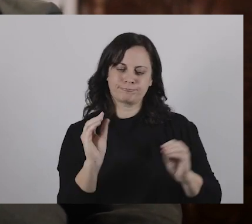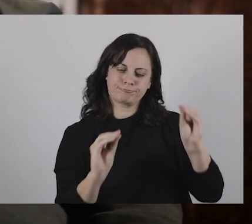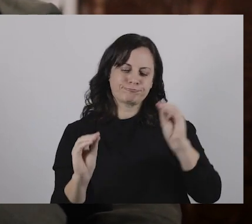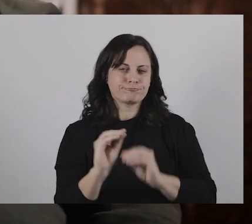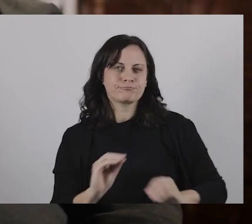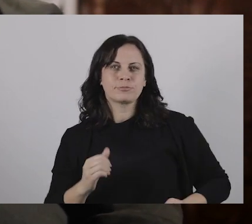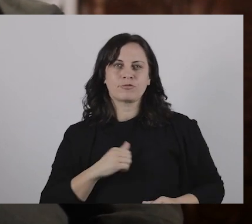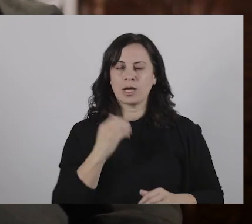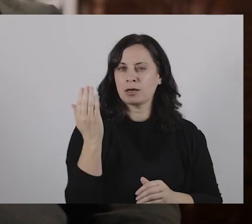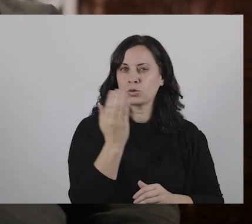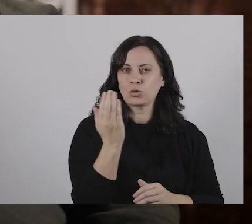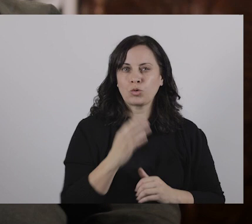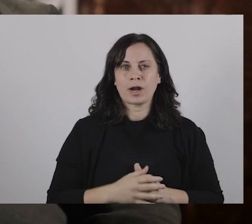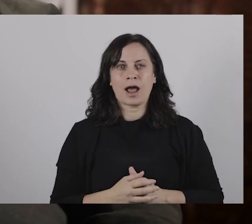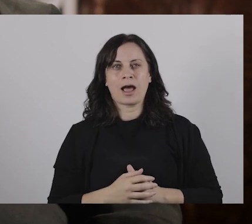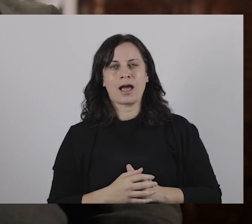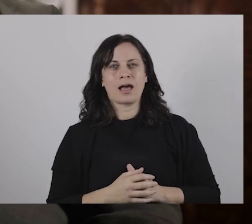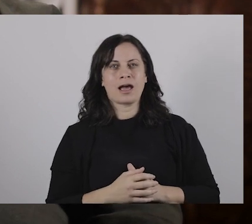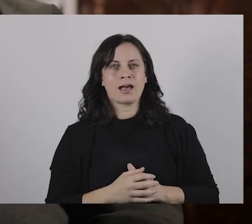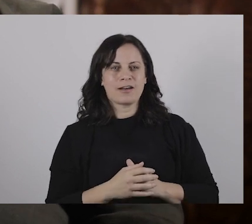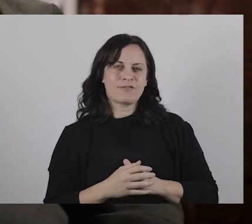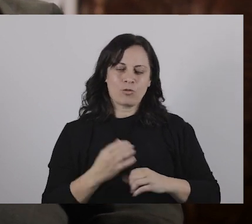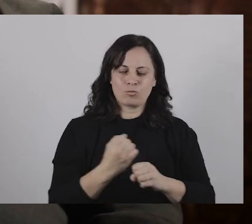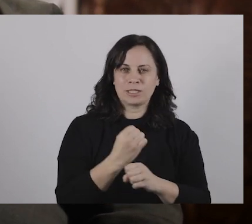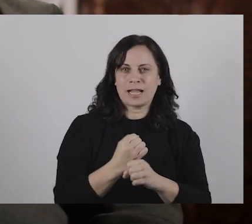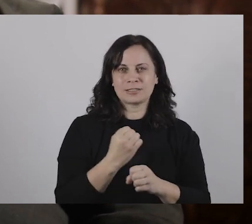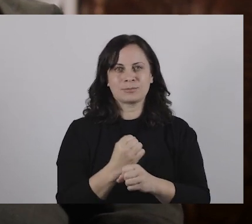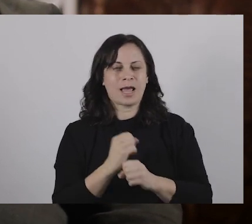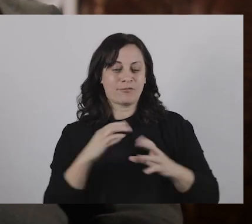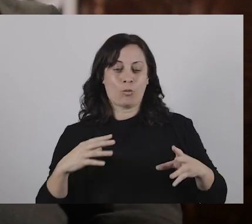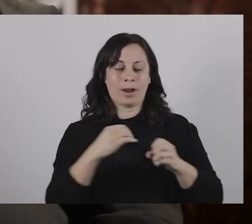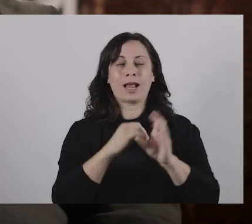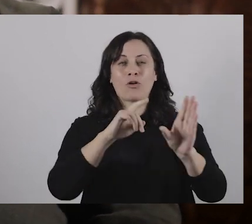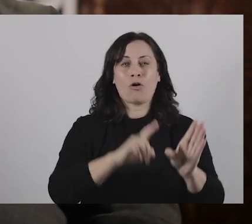to put together a bracket for our kura for the end-of-the-year...